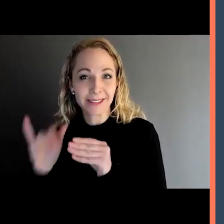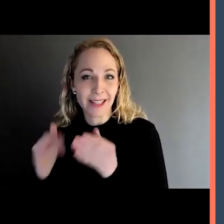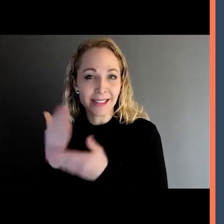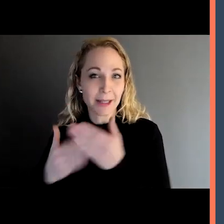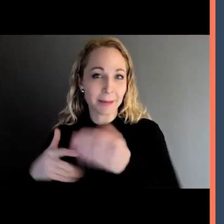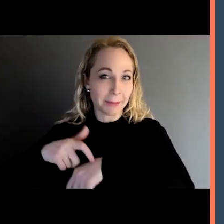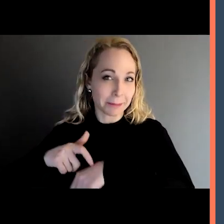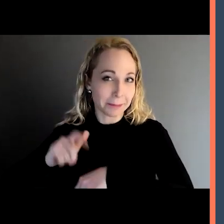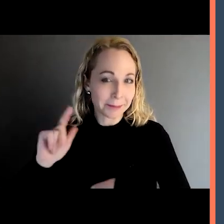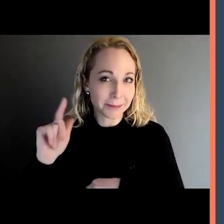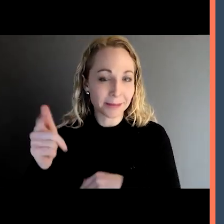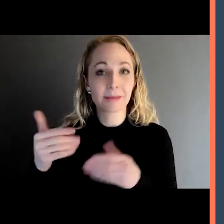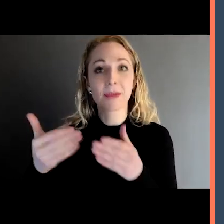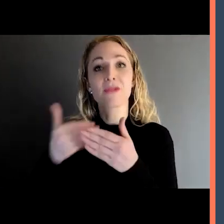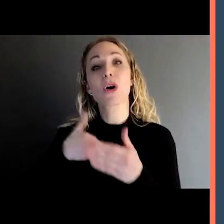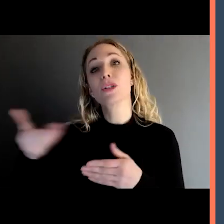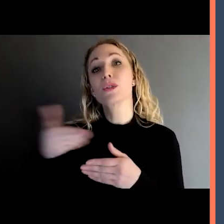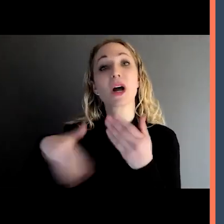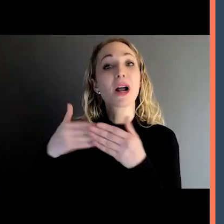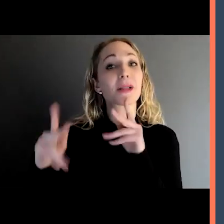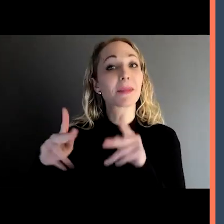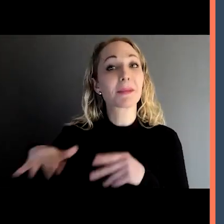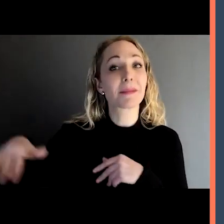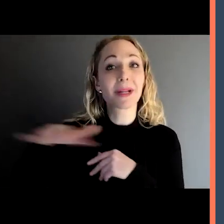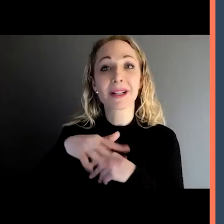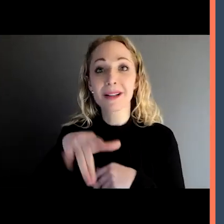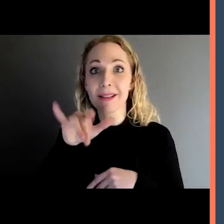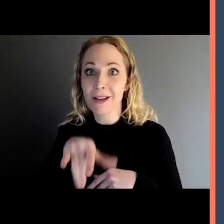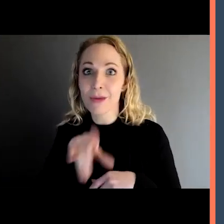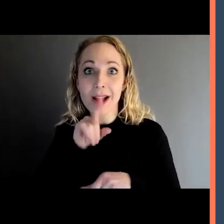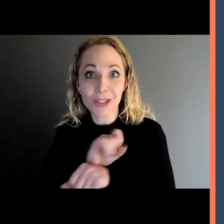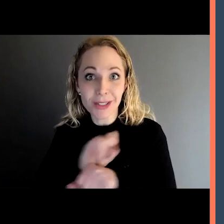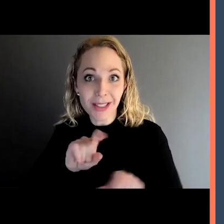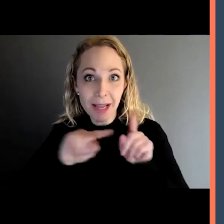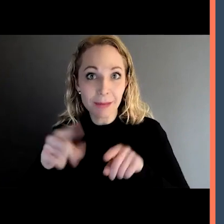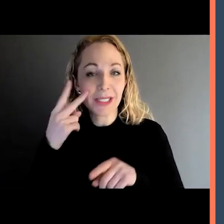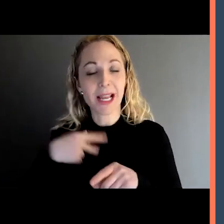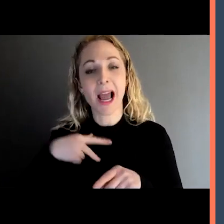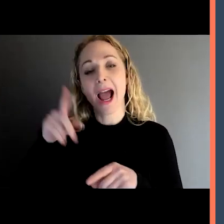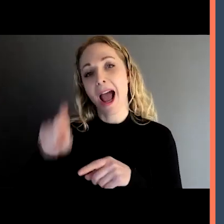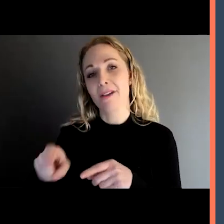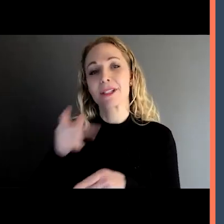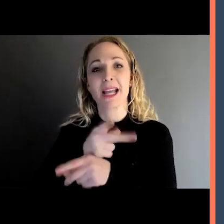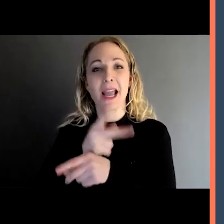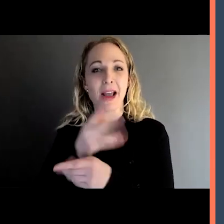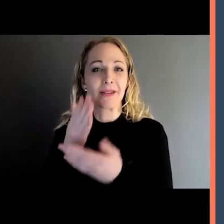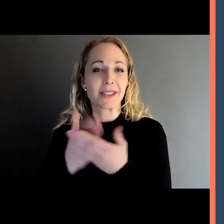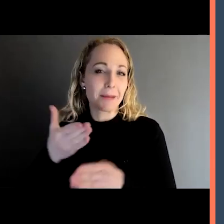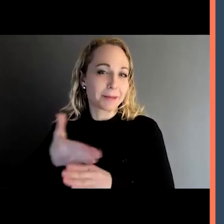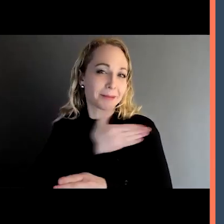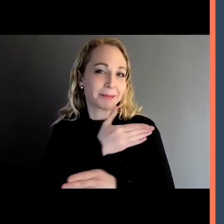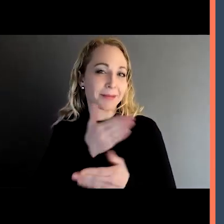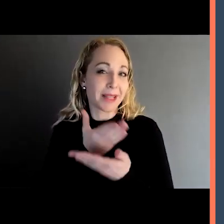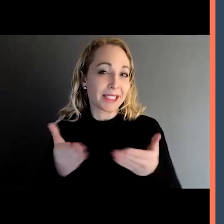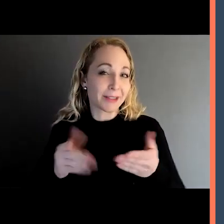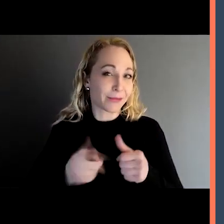BEFORE I INTRODUCE THE PEOPLE YOU CAME TO SEE I NEED TO TAKE CARE OF SOME HOUSEKEEPING. CODE OF CONDUCT. GUYS, BE GOOD.